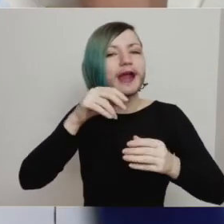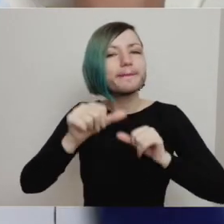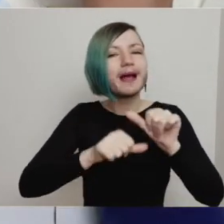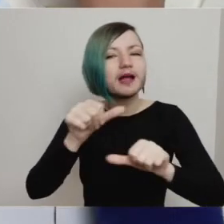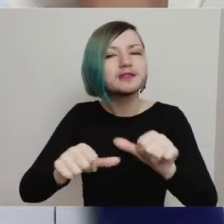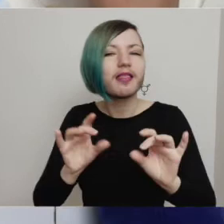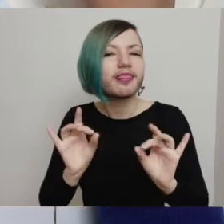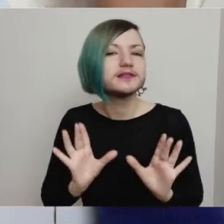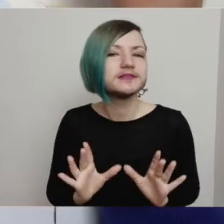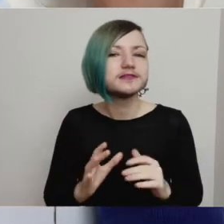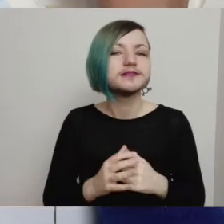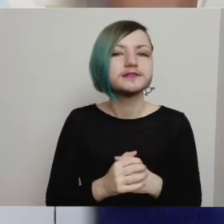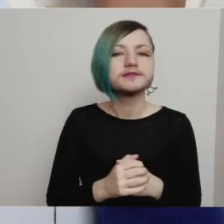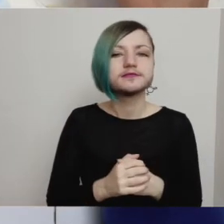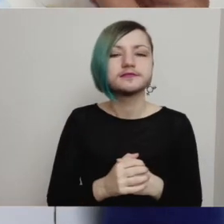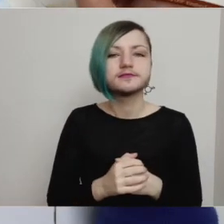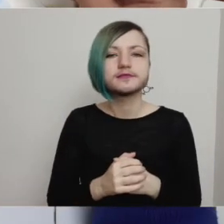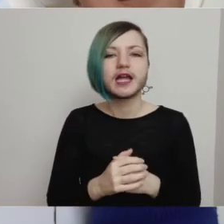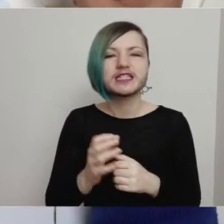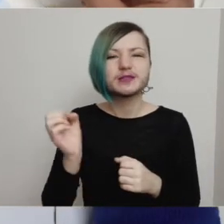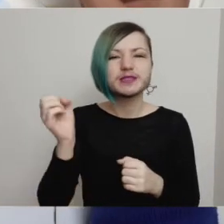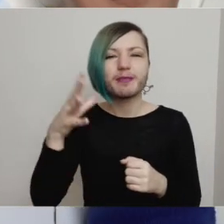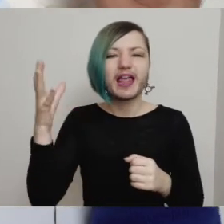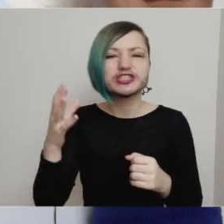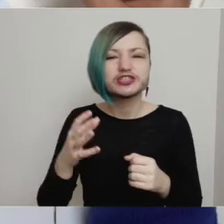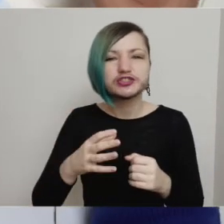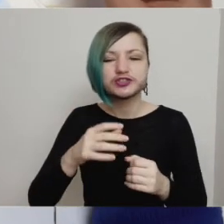and some lovely splashy kind of marks and if you want the paint